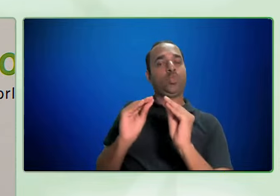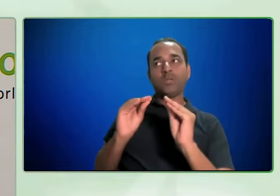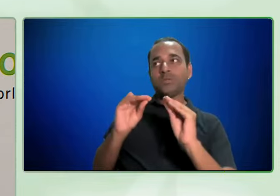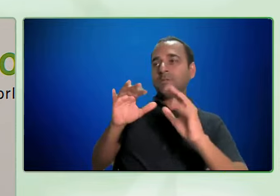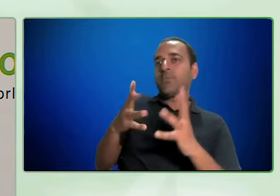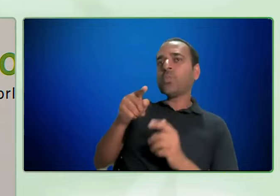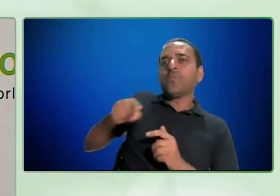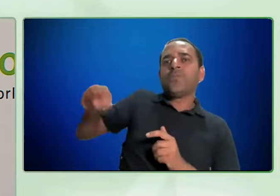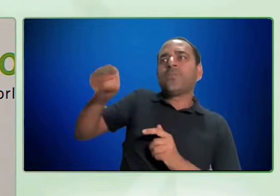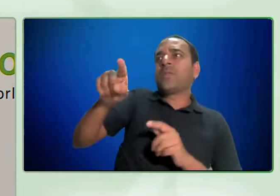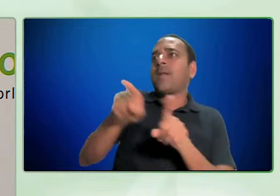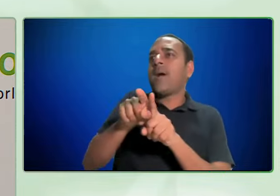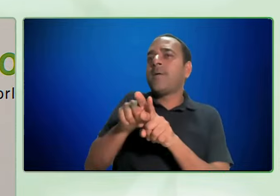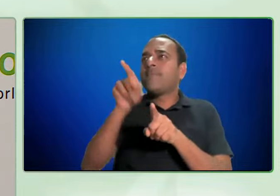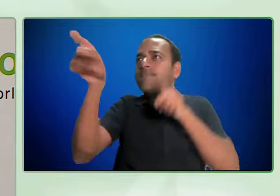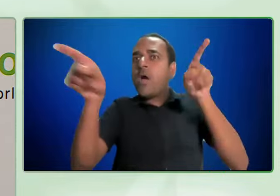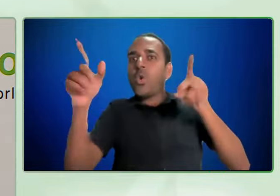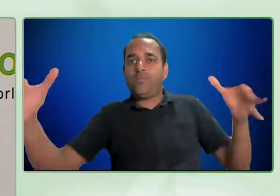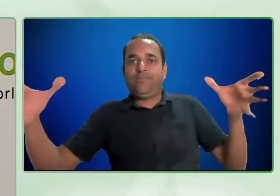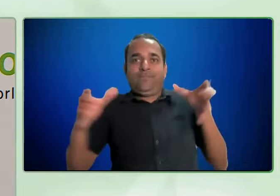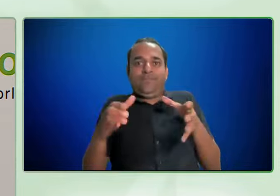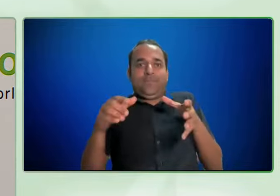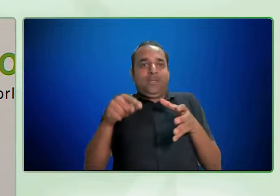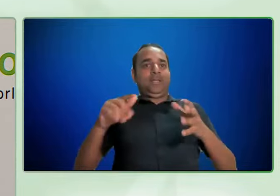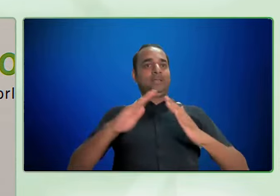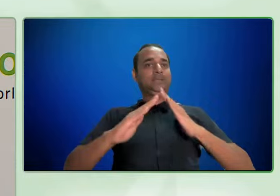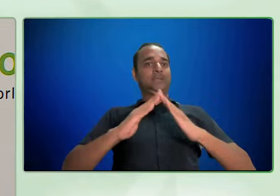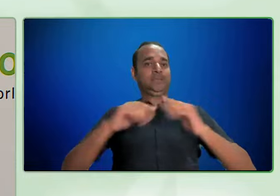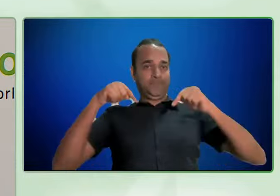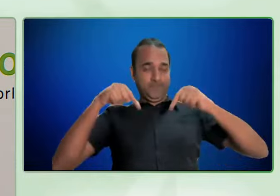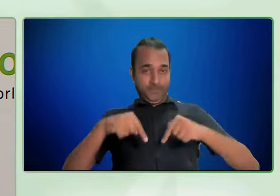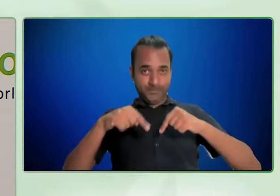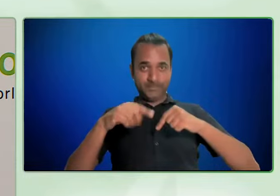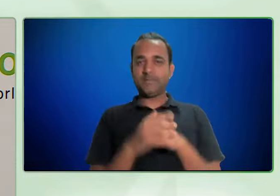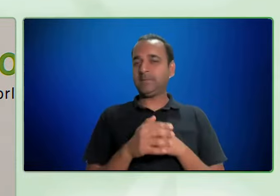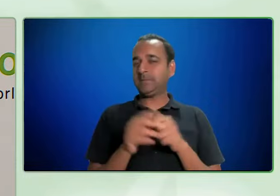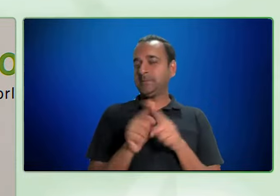with government bodies, making an offer and saying that this would be an approach that